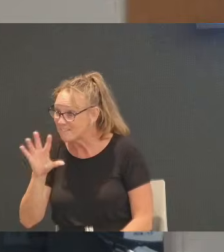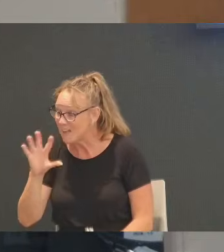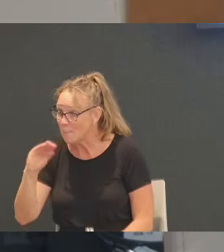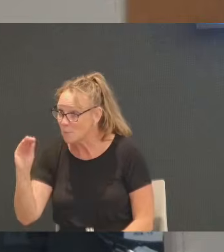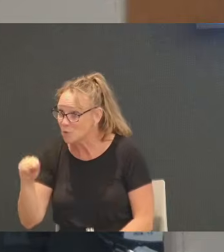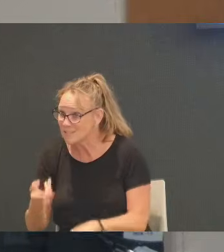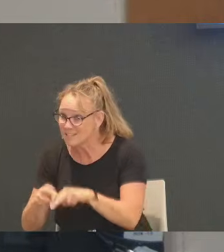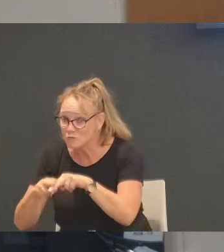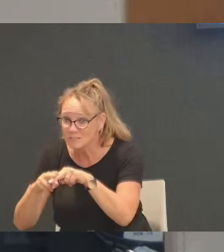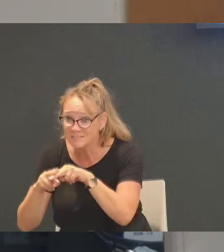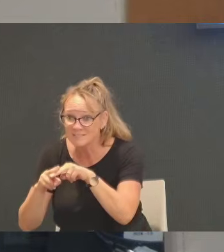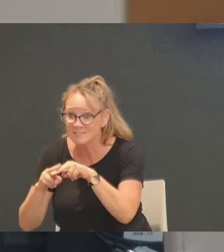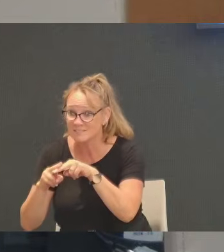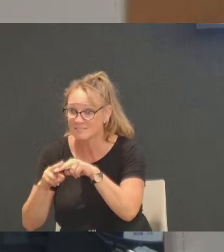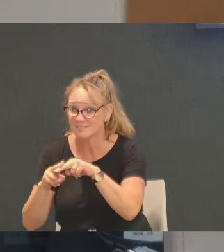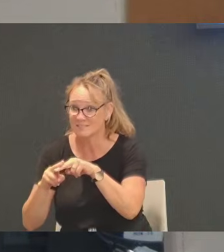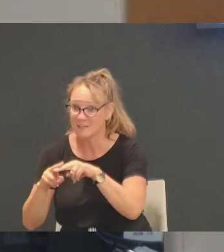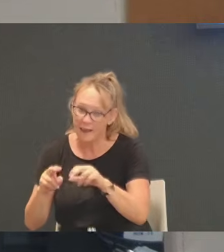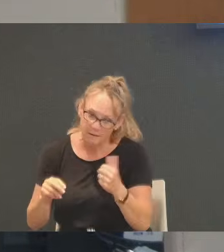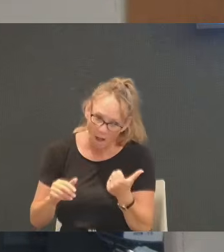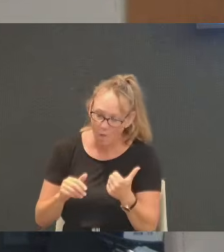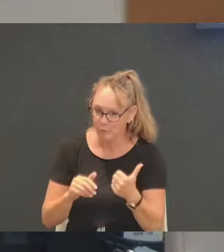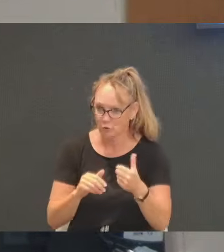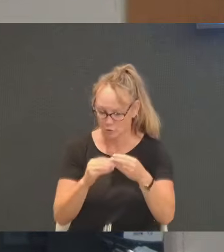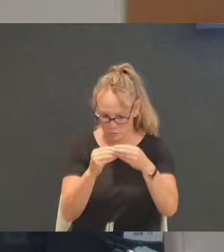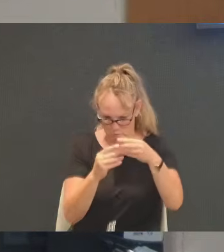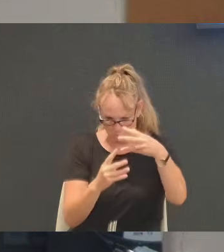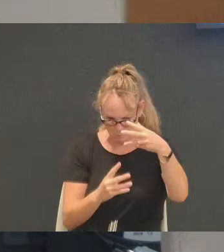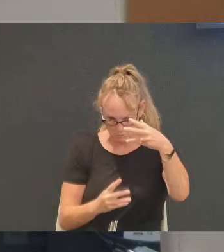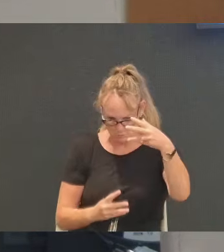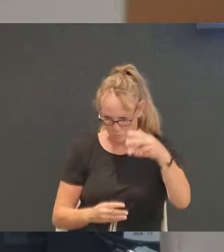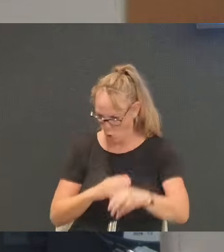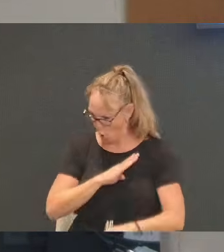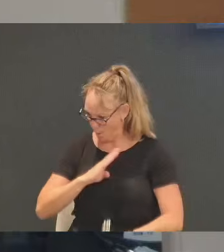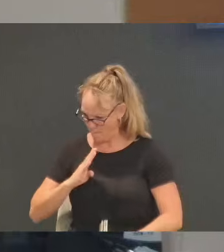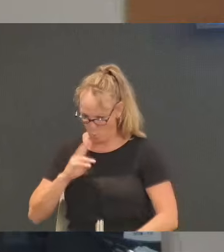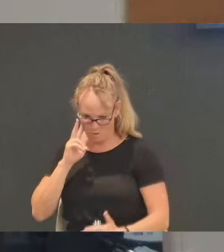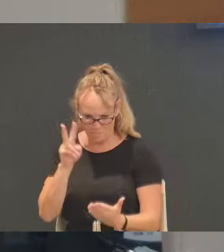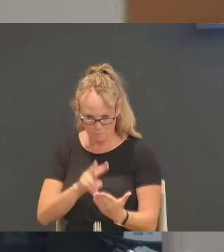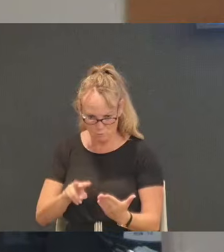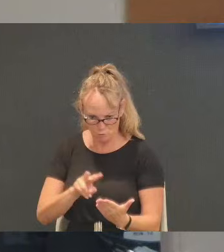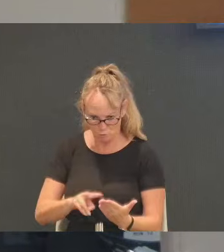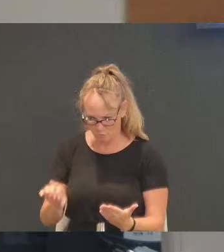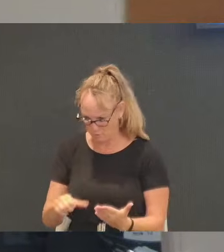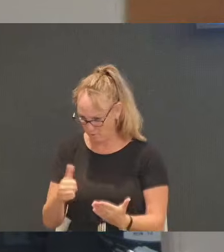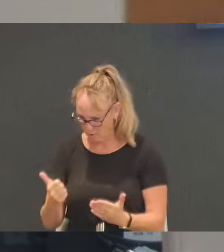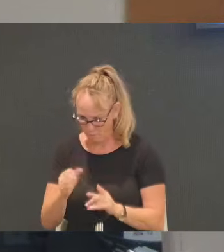others on here because our board has said, "Hey, let's look at some other scenarios and we're going